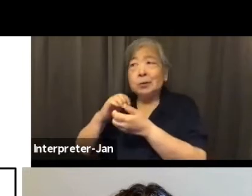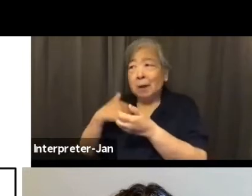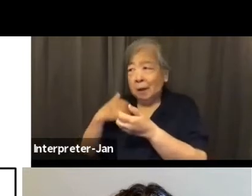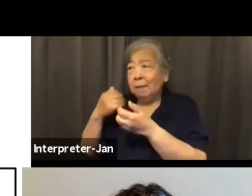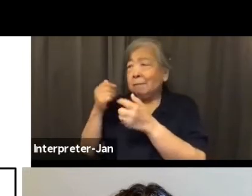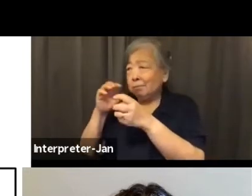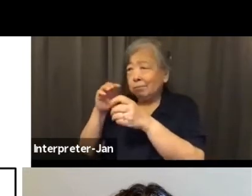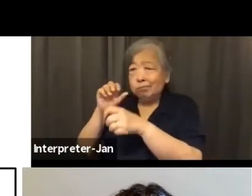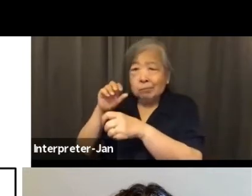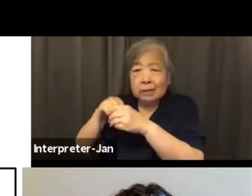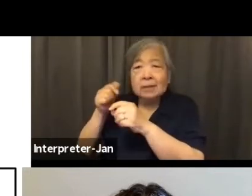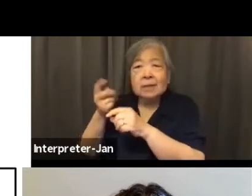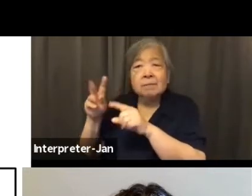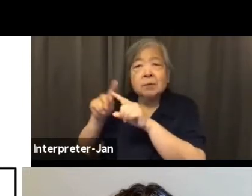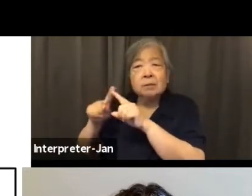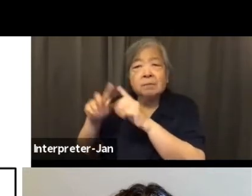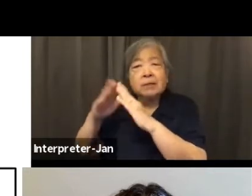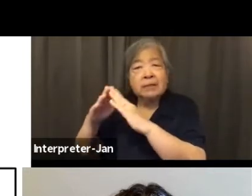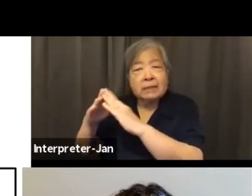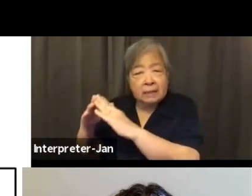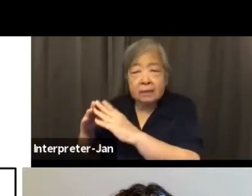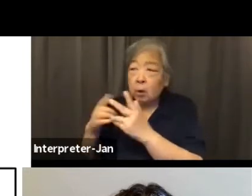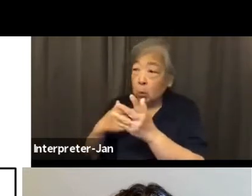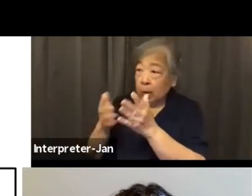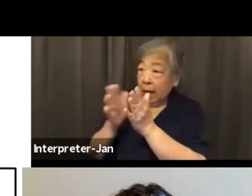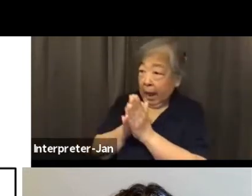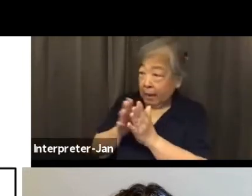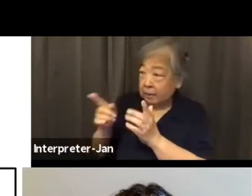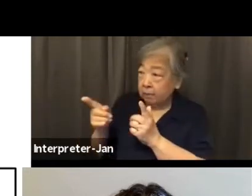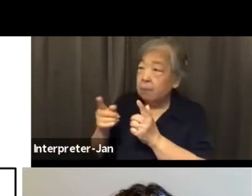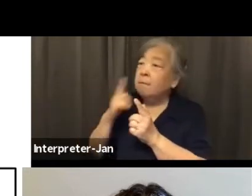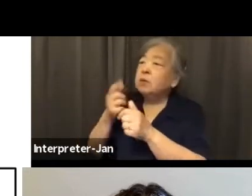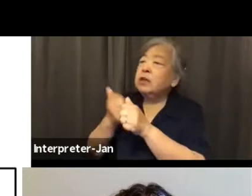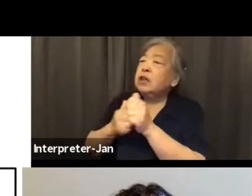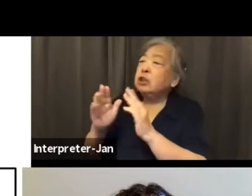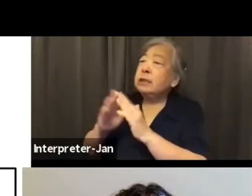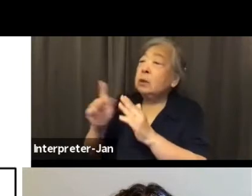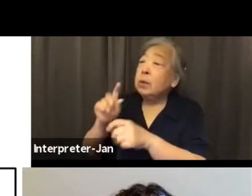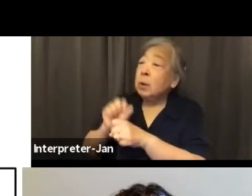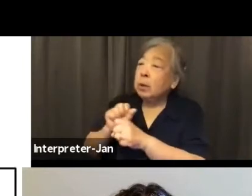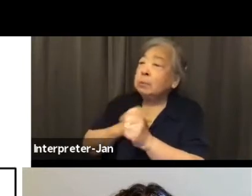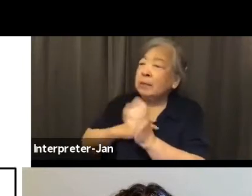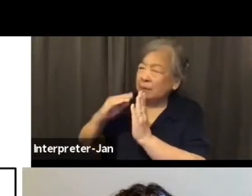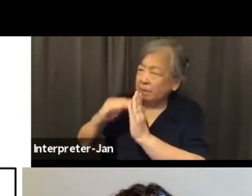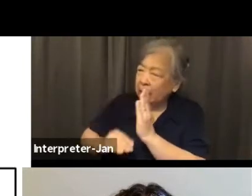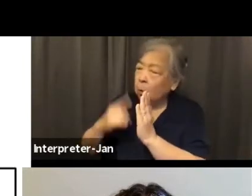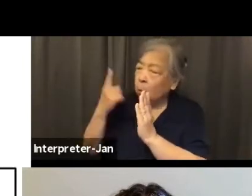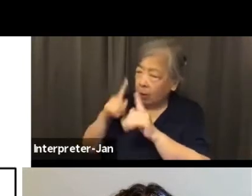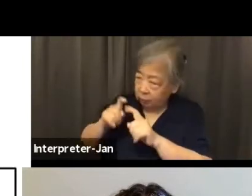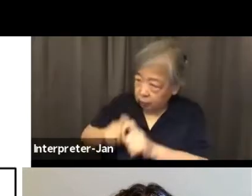them fill out the same survey for each city they work in and accessibility and medical care